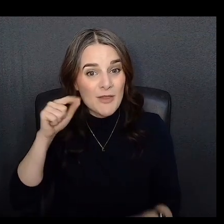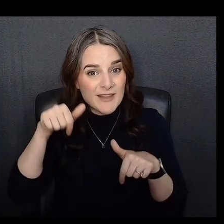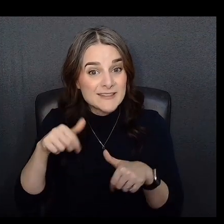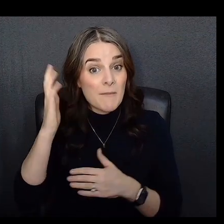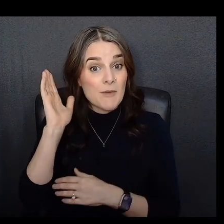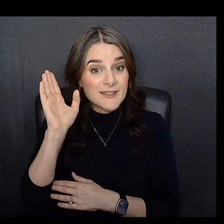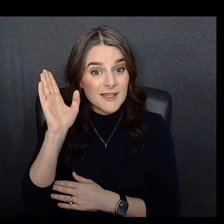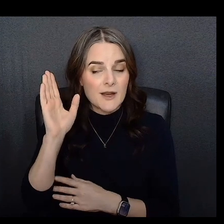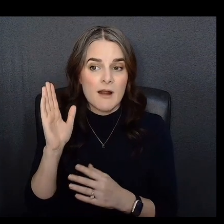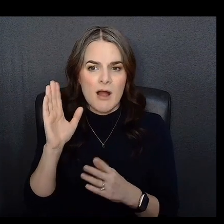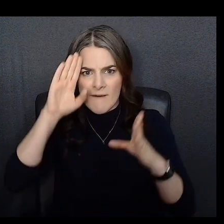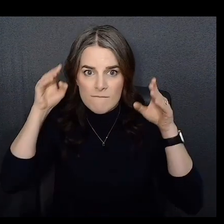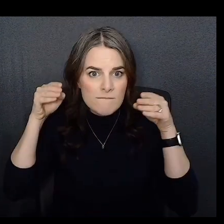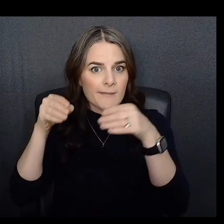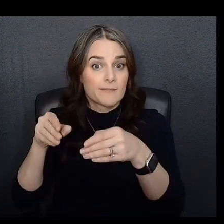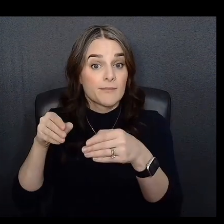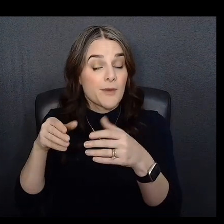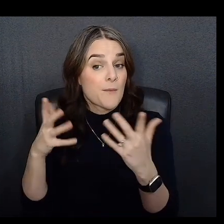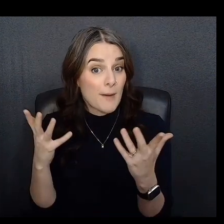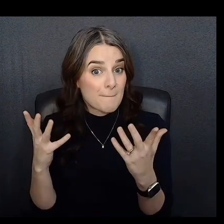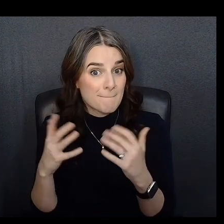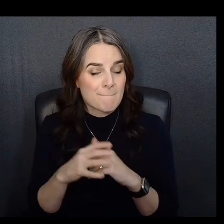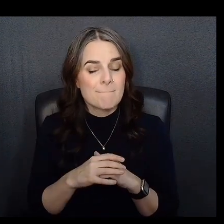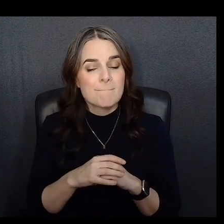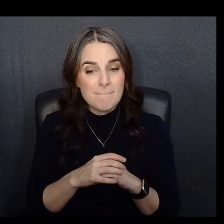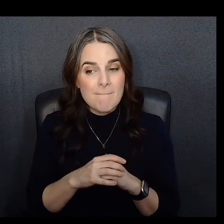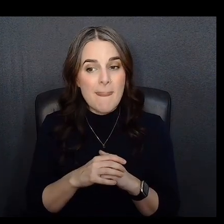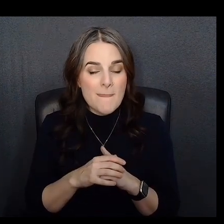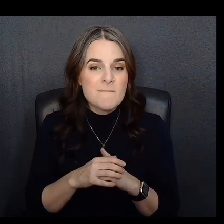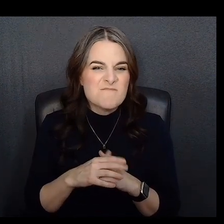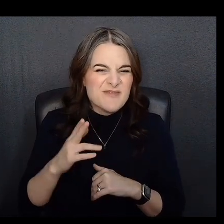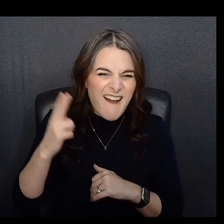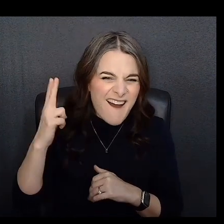if the focus is mostly going to be on high tech